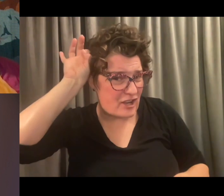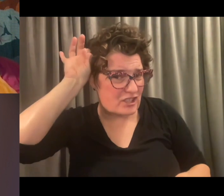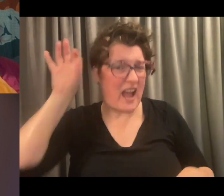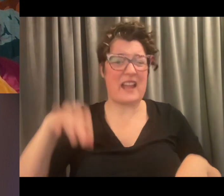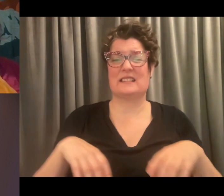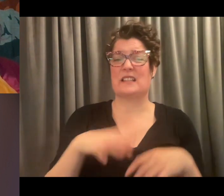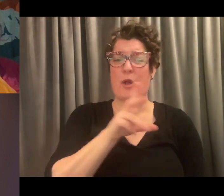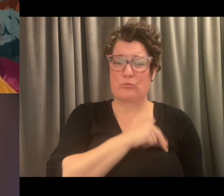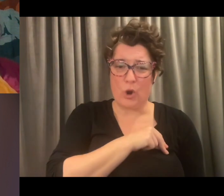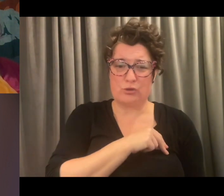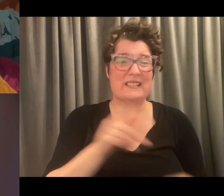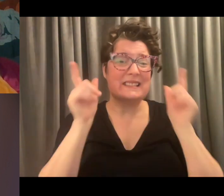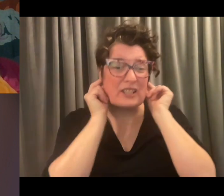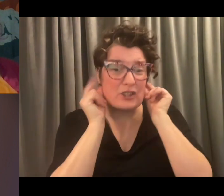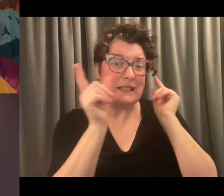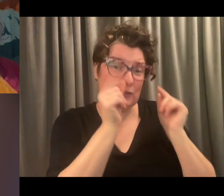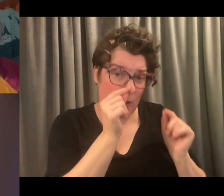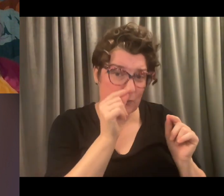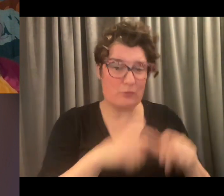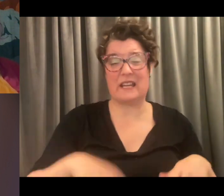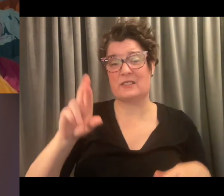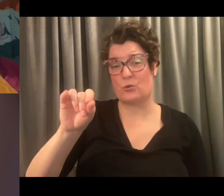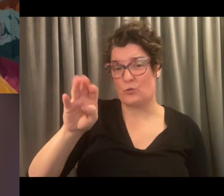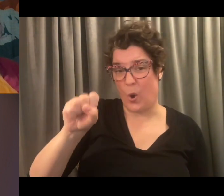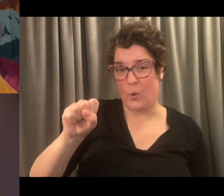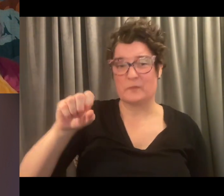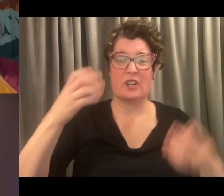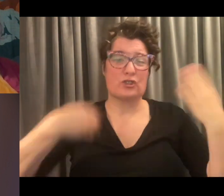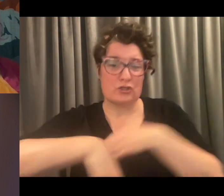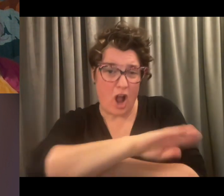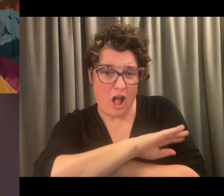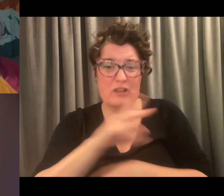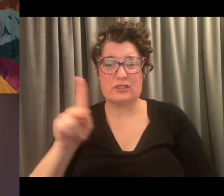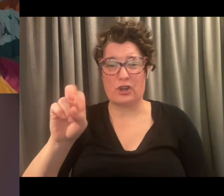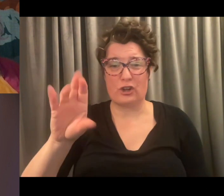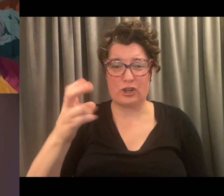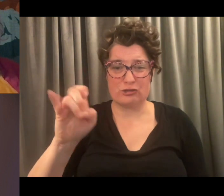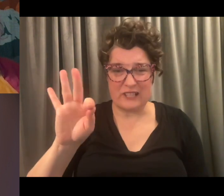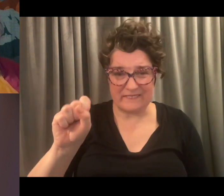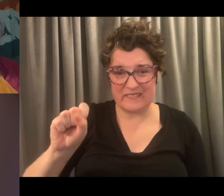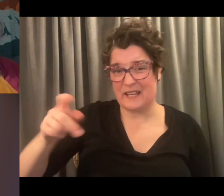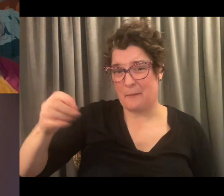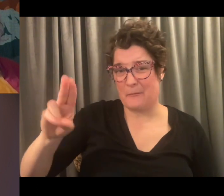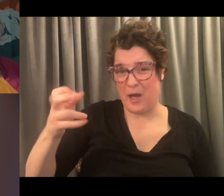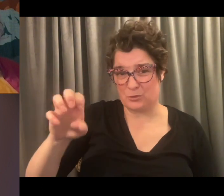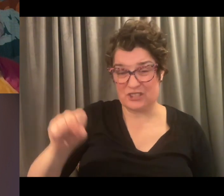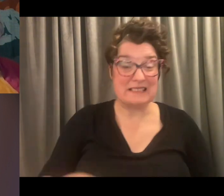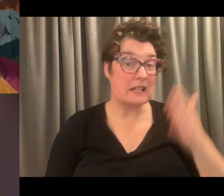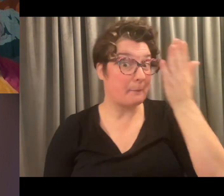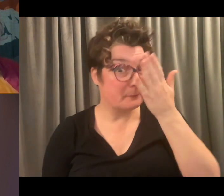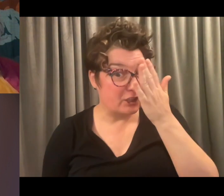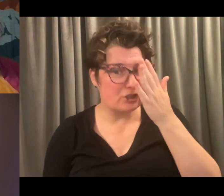robes, shawls, kerchiefs, pouches, mirrors, linens, turbans, claps,